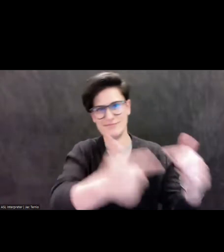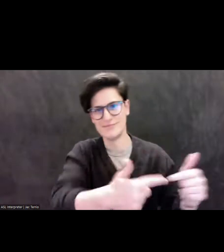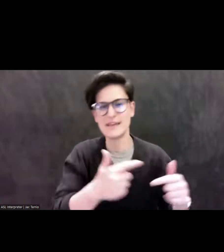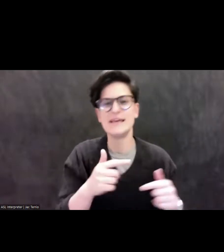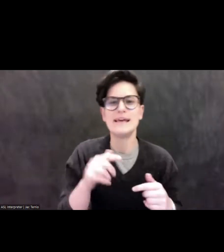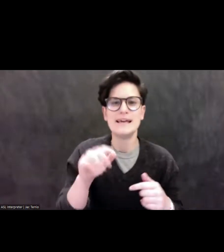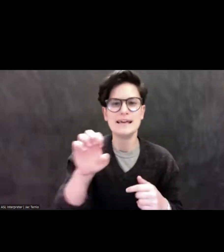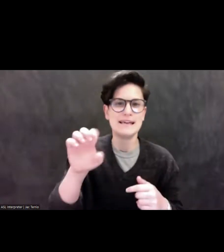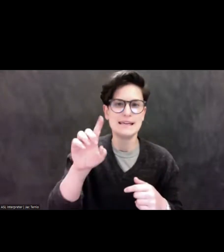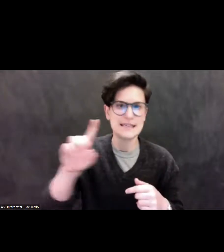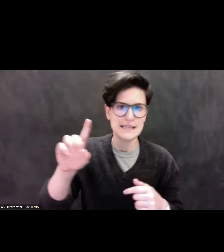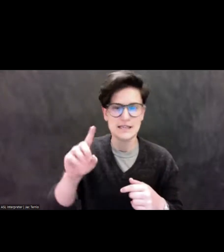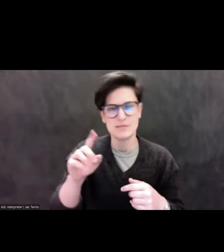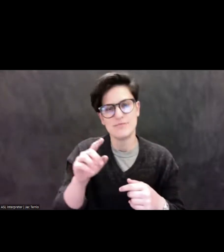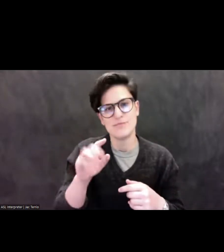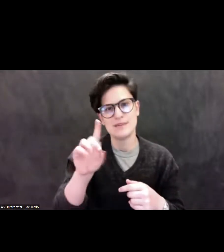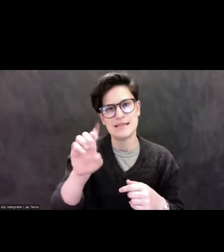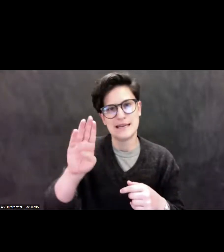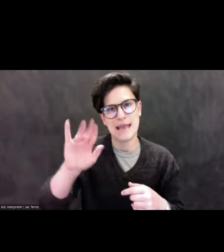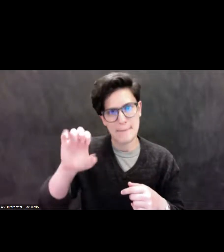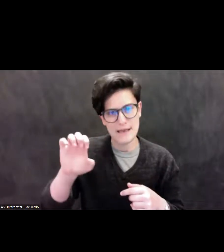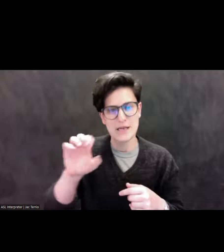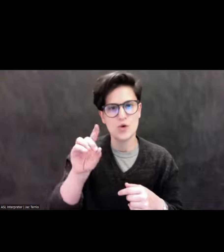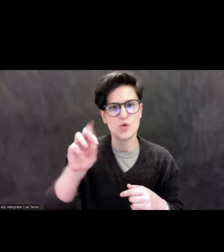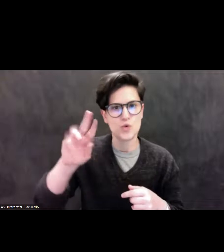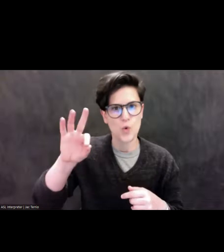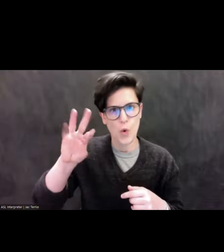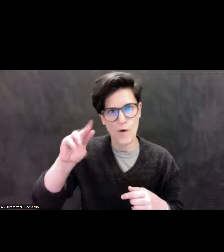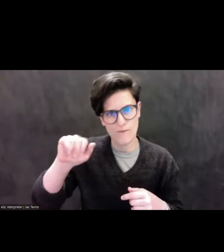rights. 15:08:34 Connecticut, Debbie Dorffman.